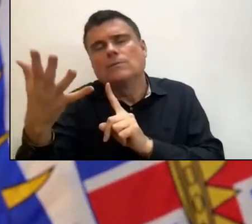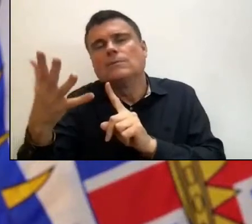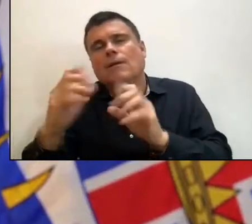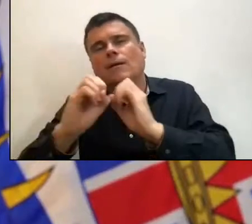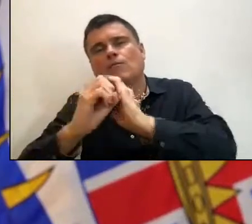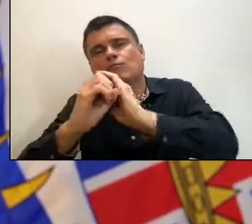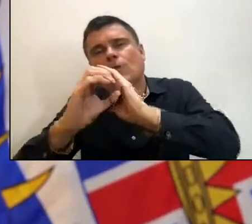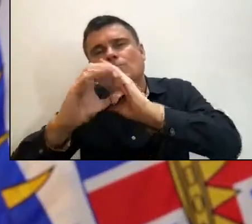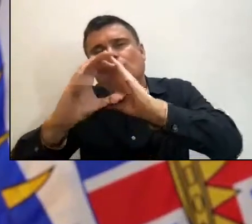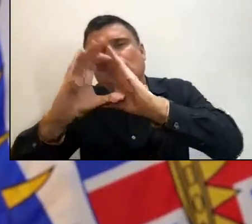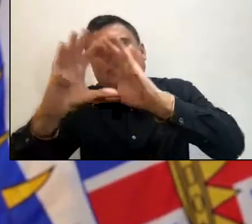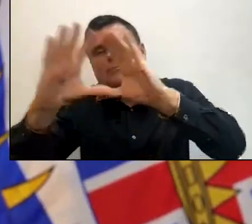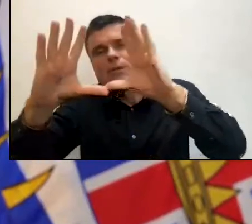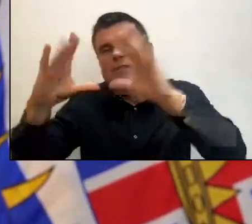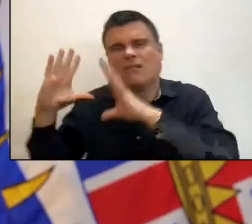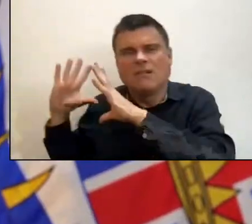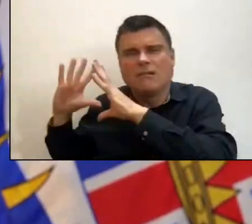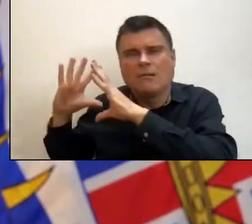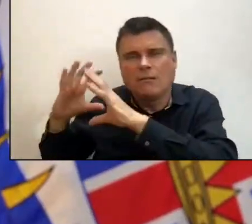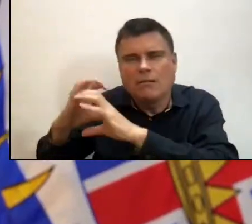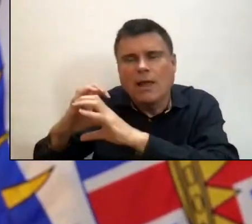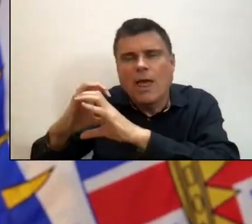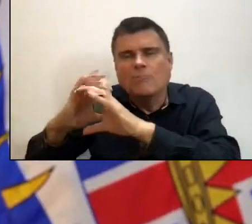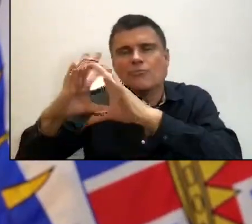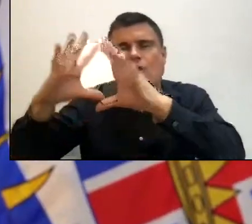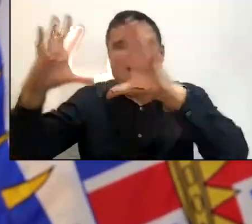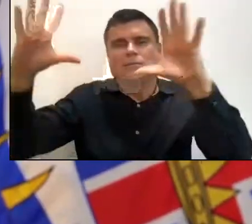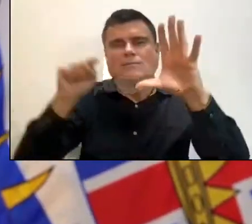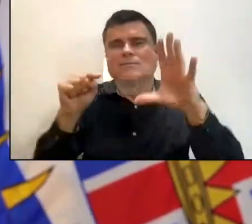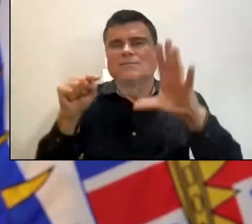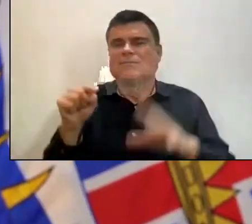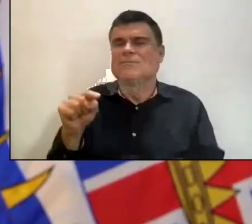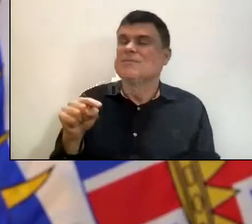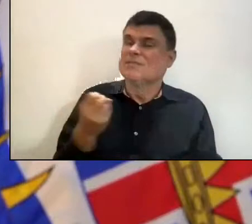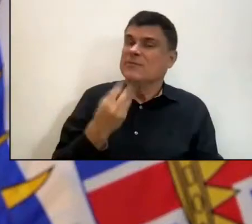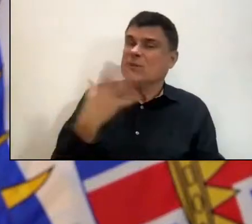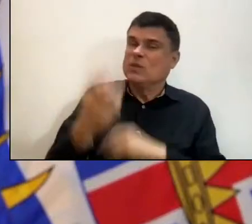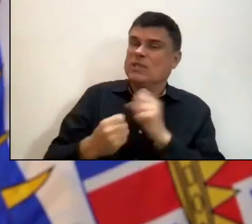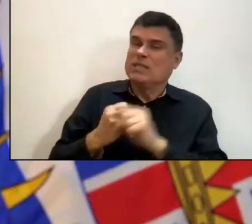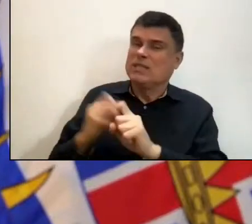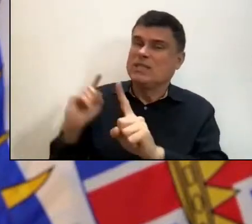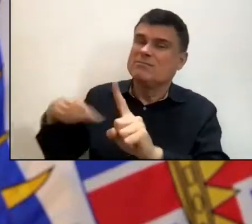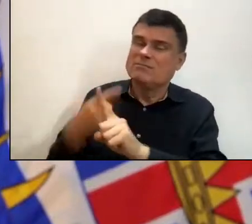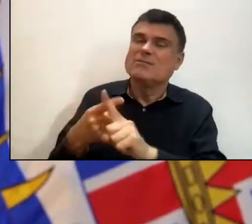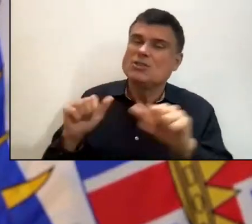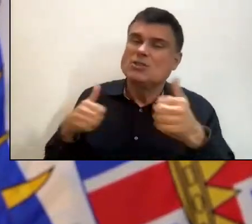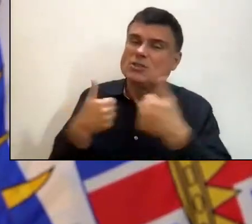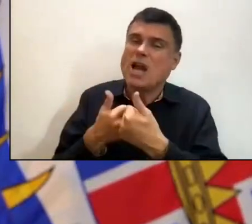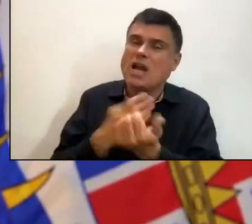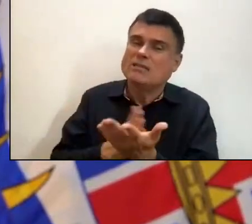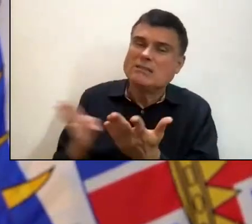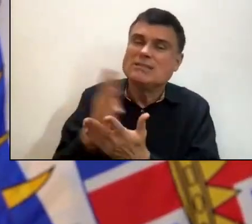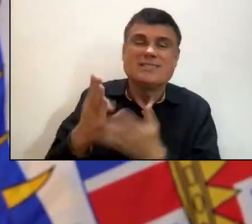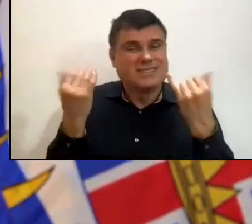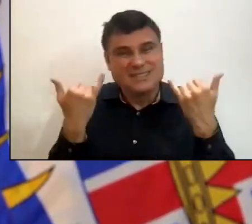They s tha adversi intres uto ourselves.